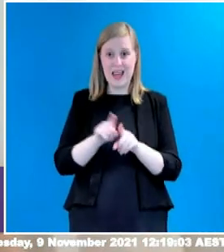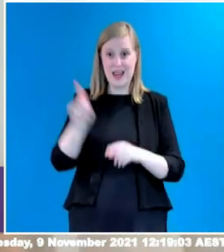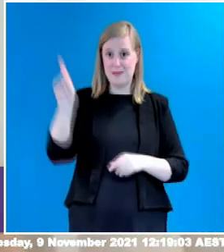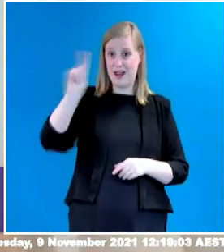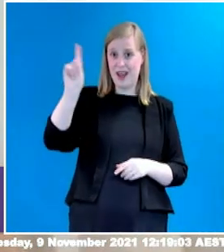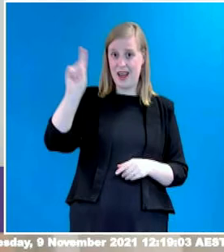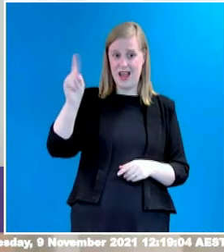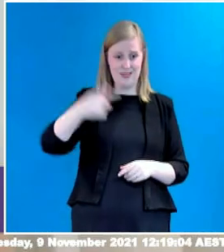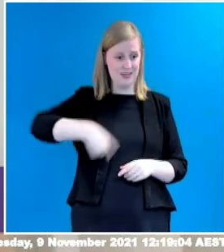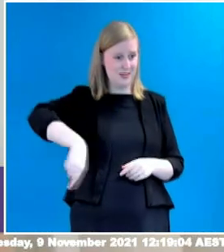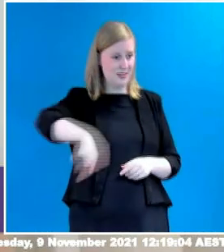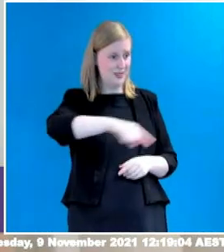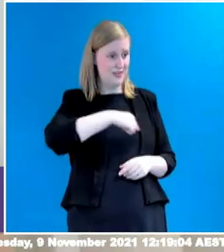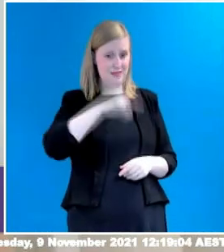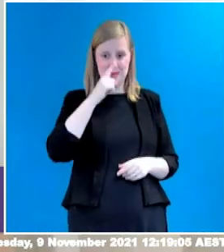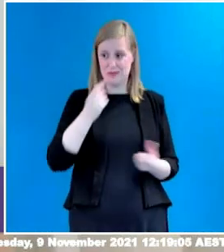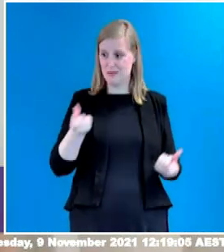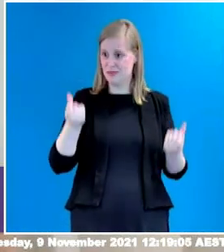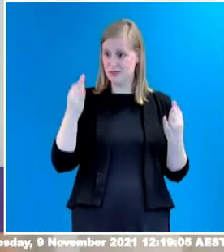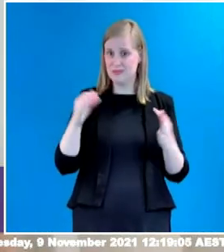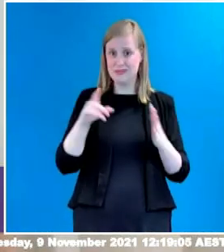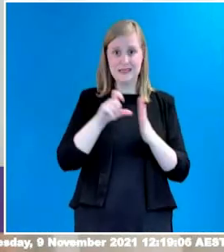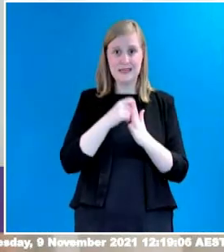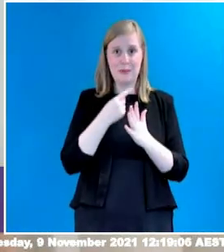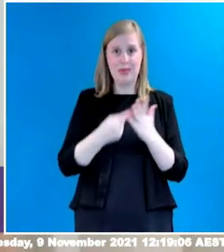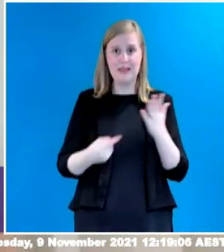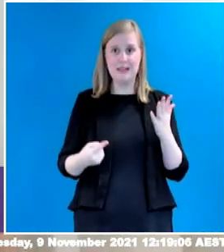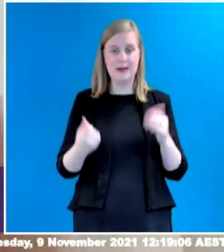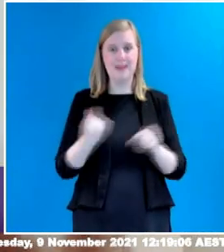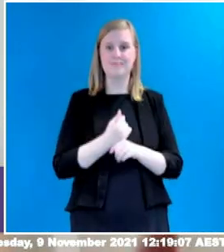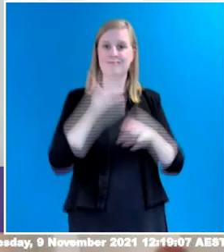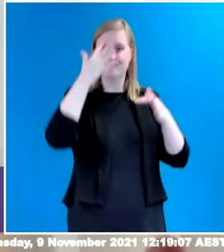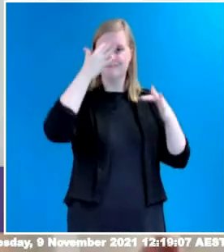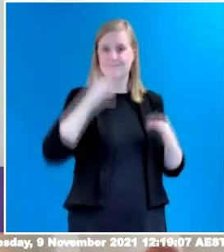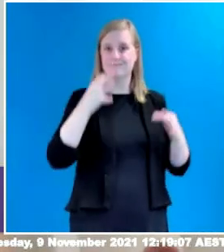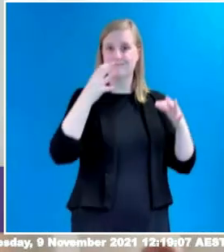trying to talk to us. Of course, we end up with things happening like the lack of pandemic